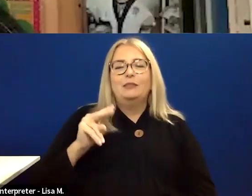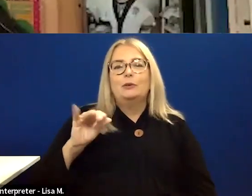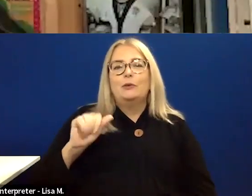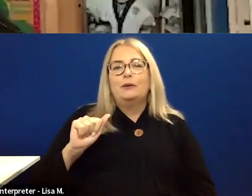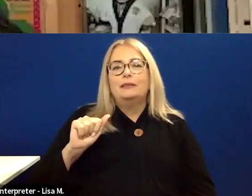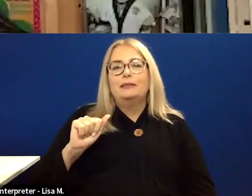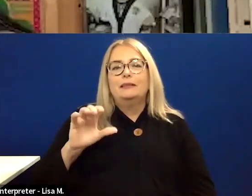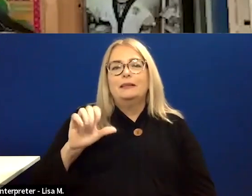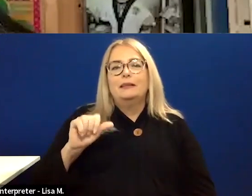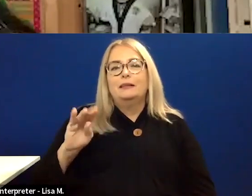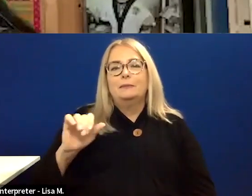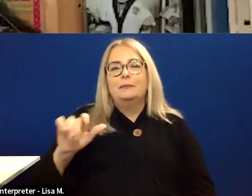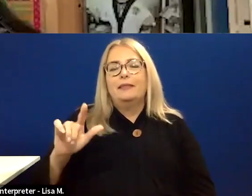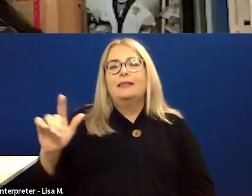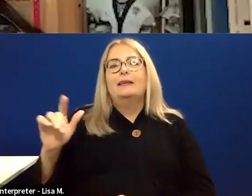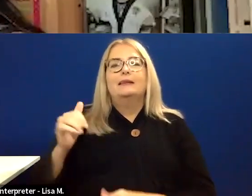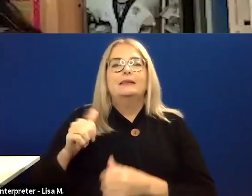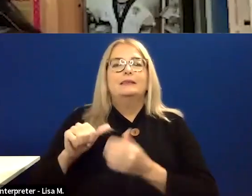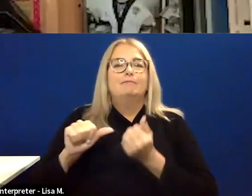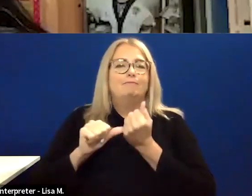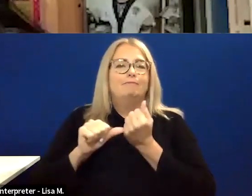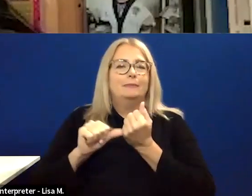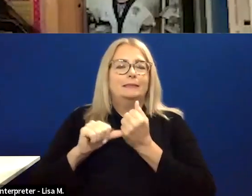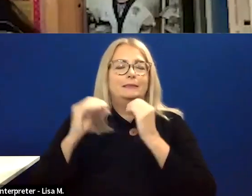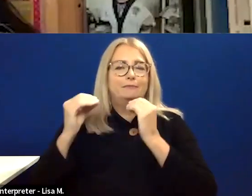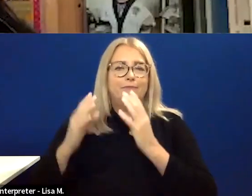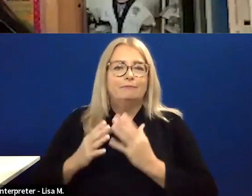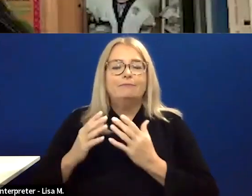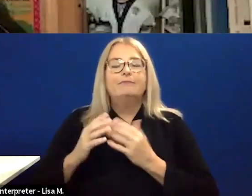of Teacher Education and in the Florida Center for Reading Research at Florida State University